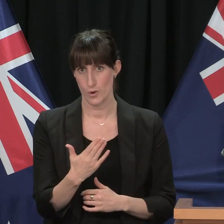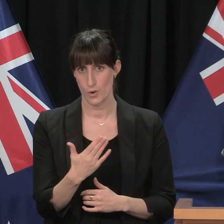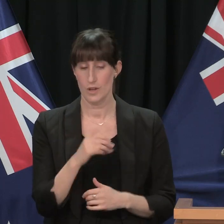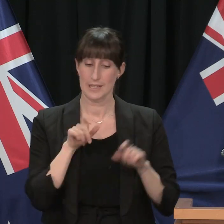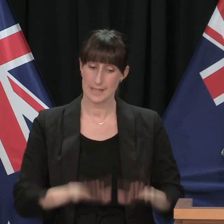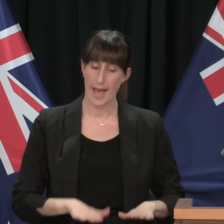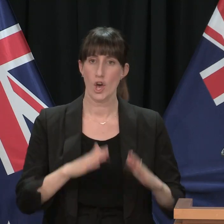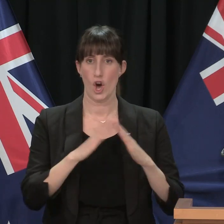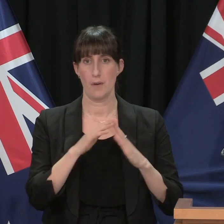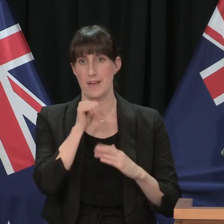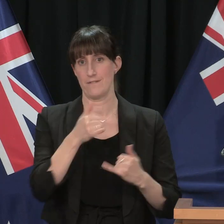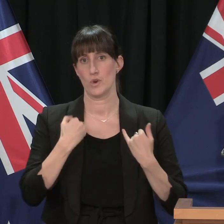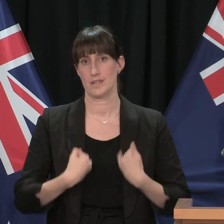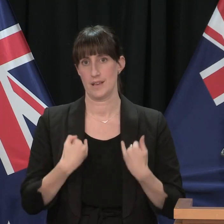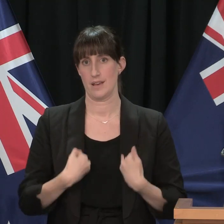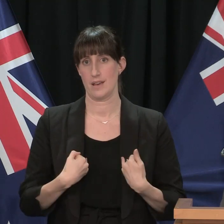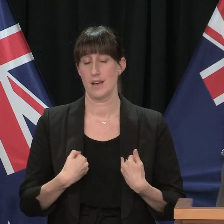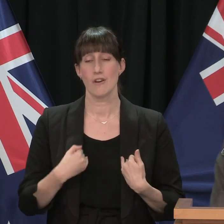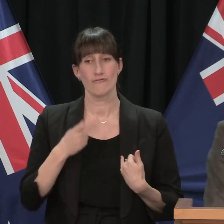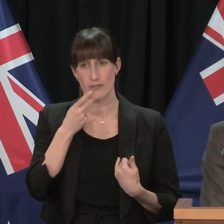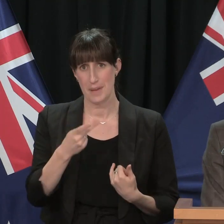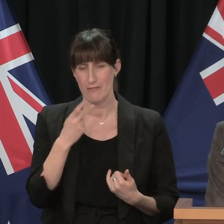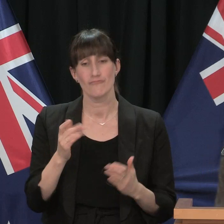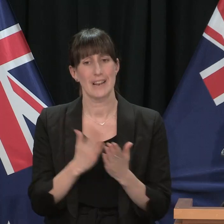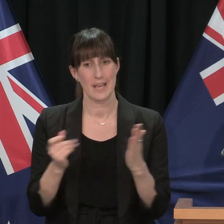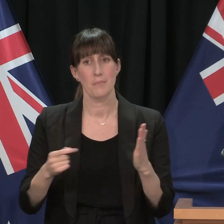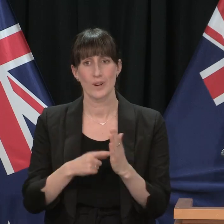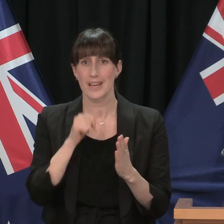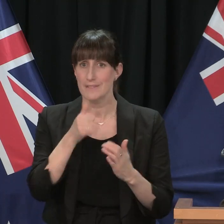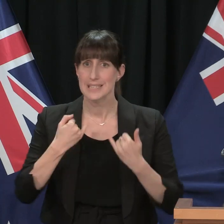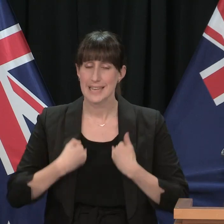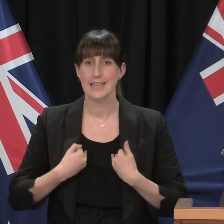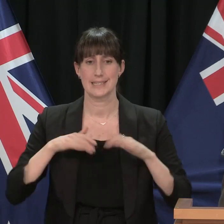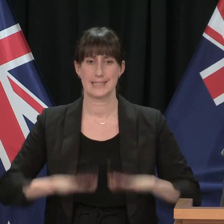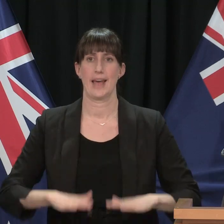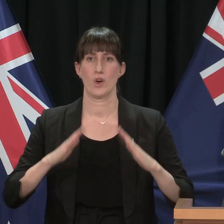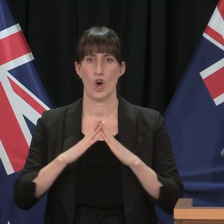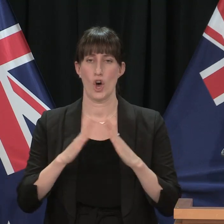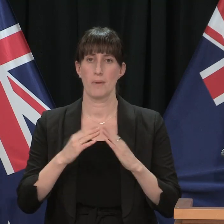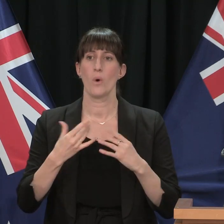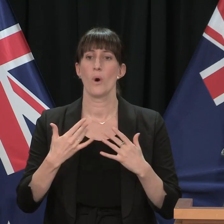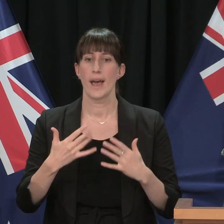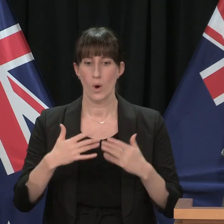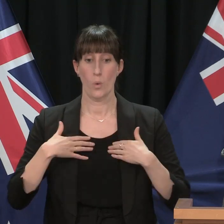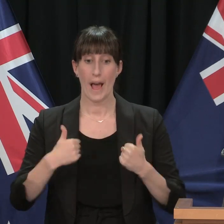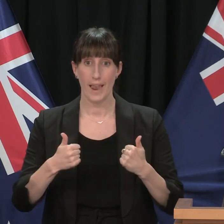right thing to do. Thank you to those people and to all who are doing that and are just reiterating the importance of